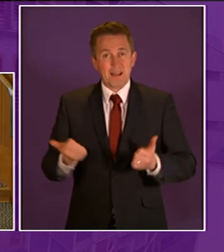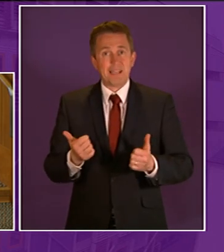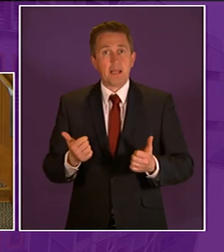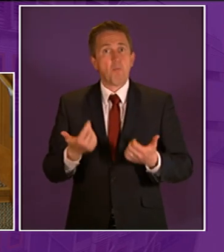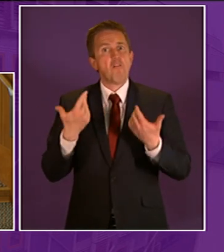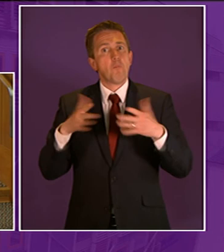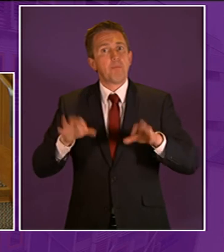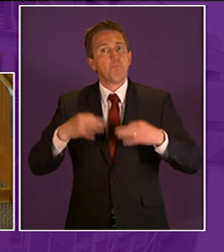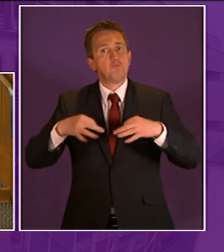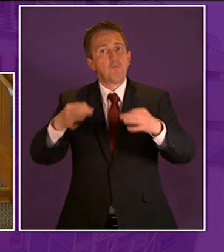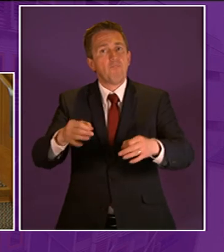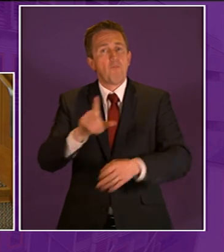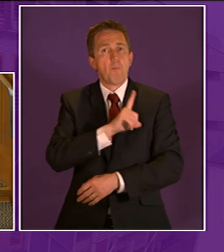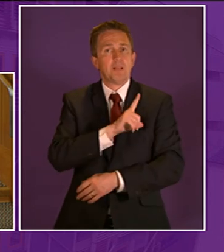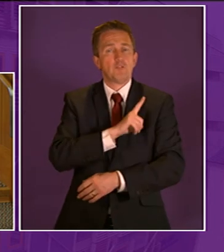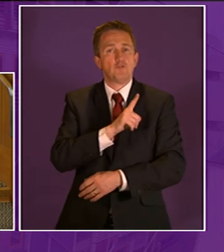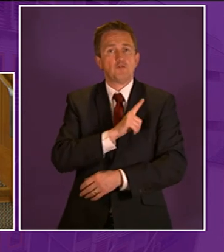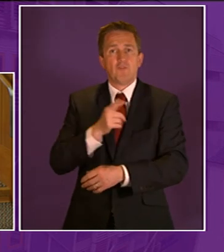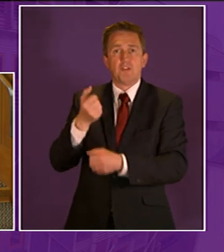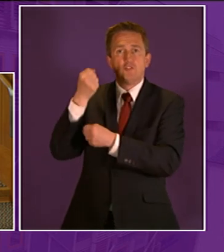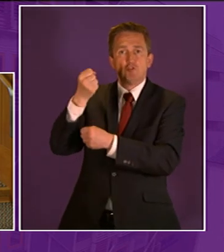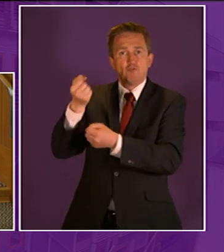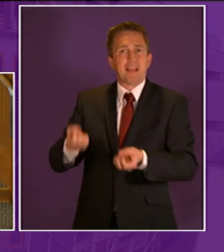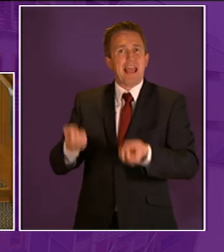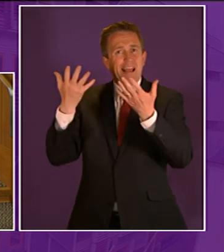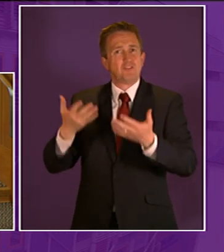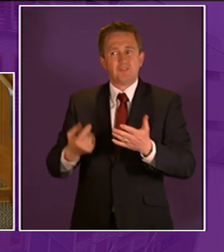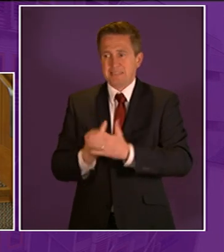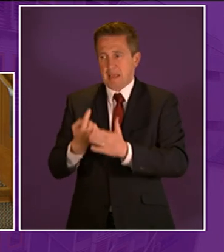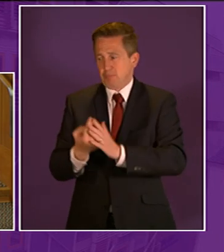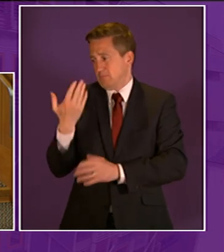taken place but which have not because of previous strike action.